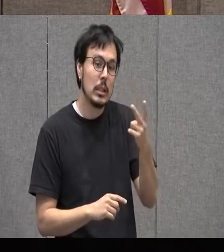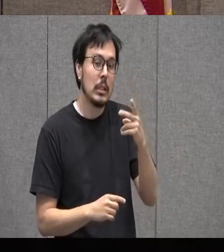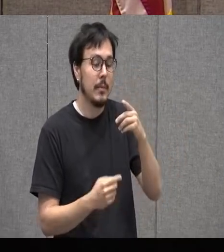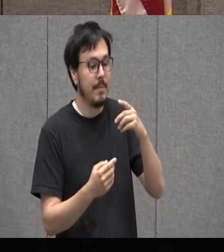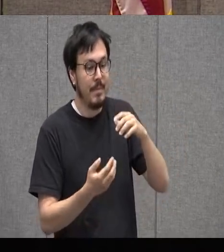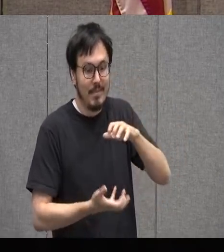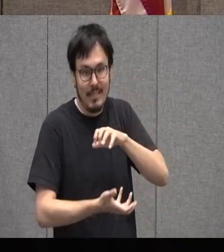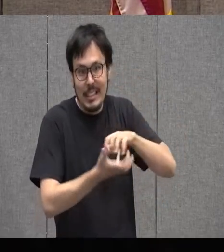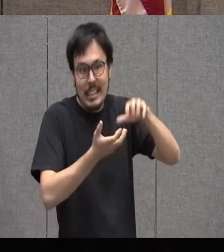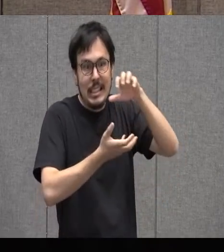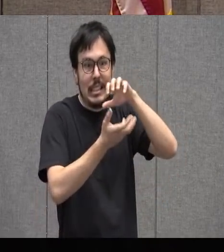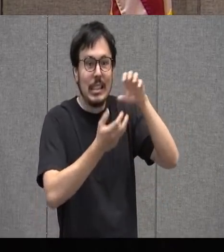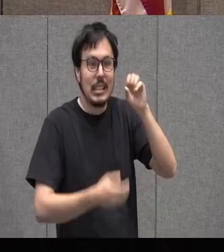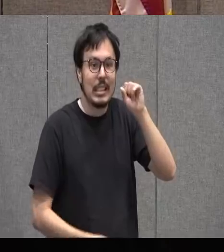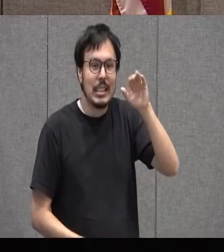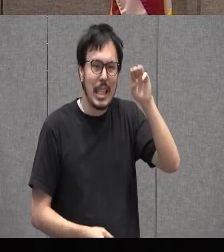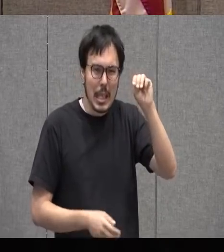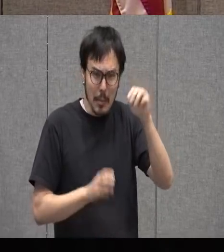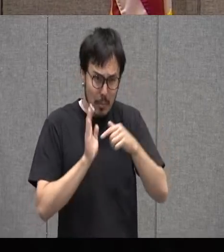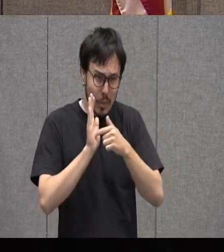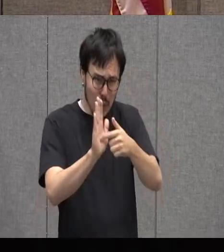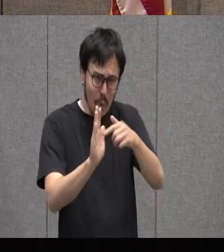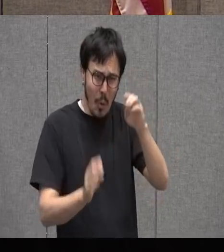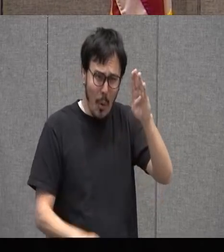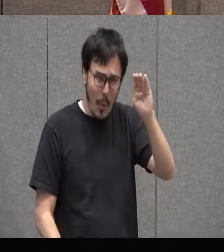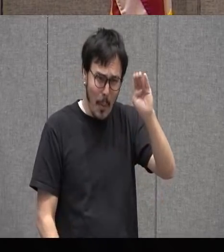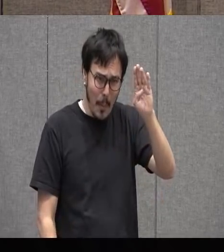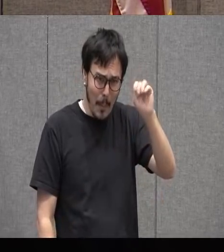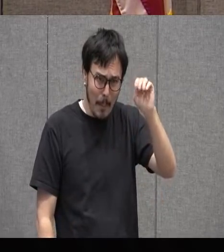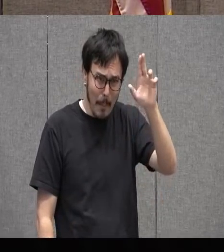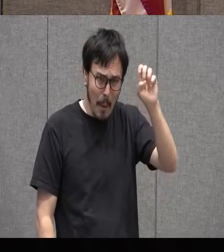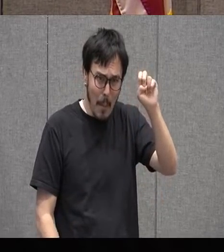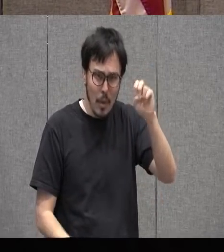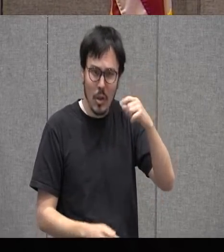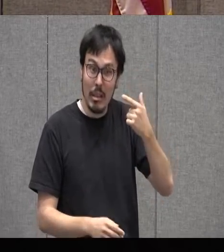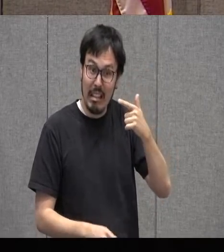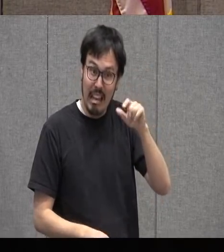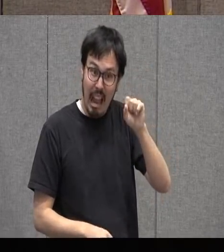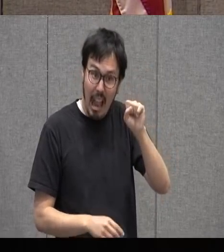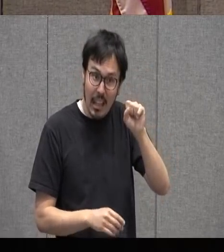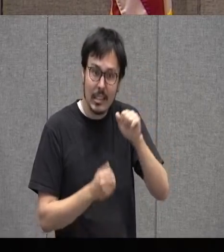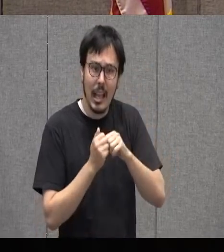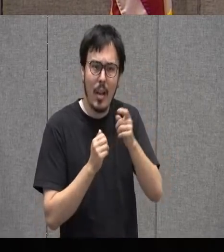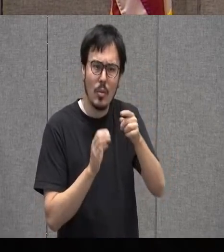How would you draw bubbles, gas bubbles? Another thing I would encourage you to show your learning